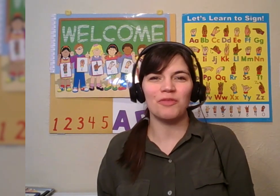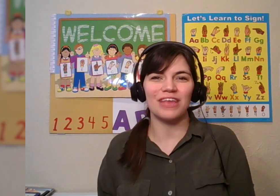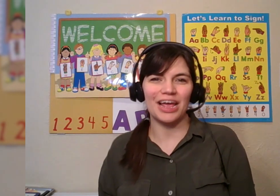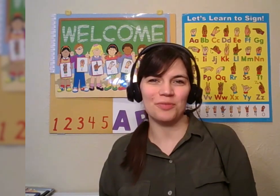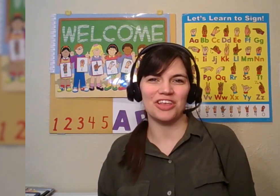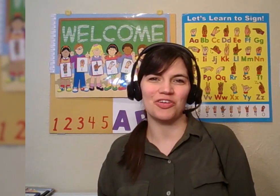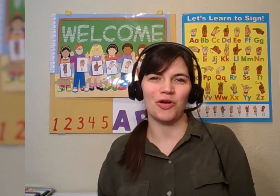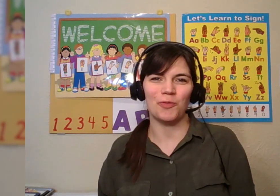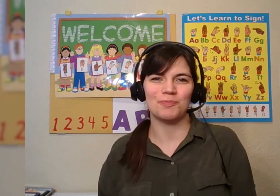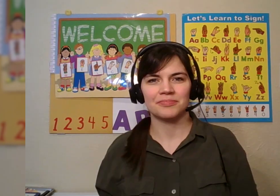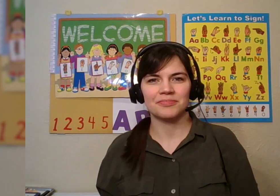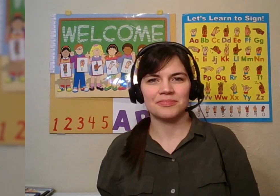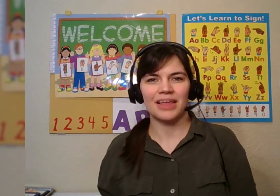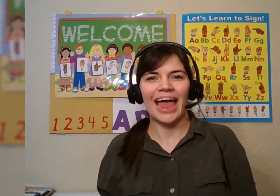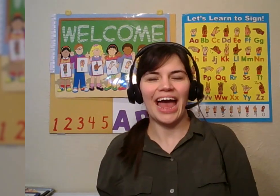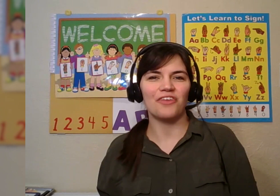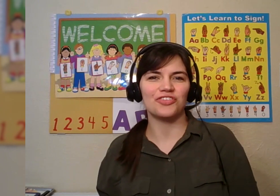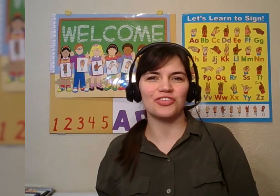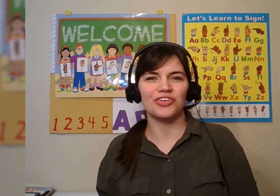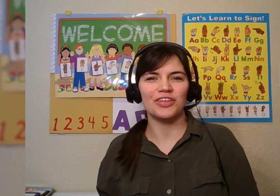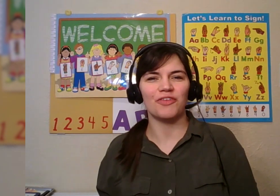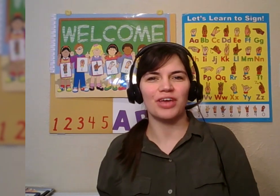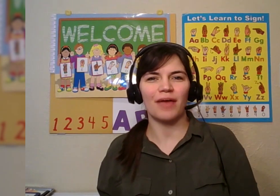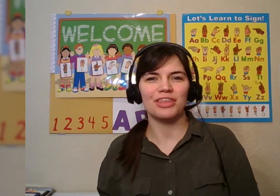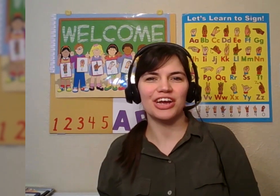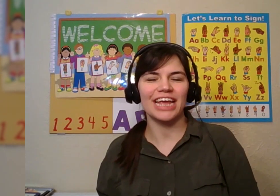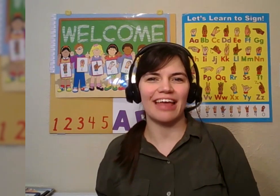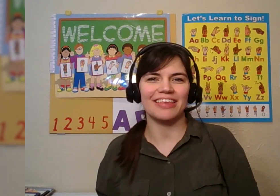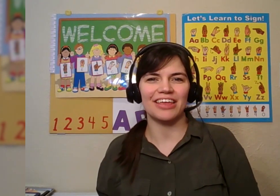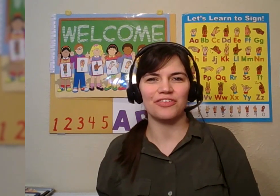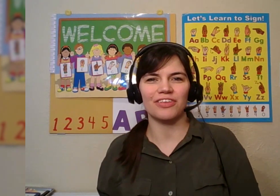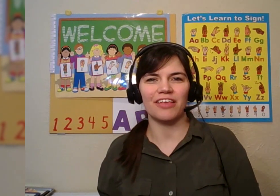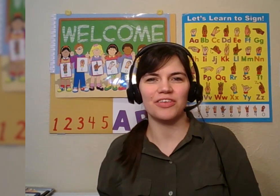of the items in your home. After learning the vocabulary at the end of the lesson,